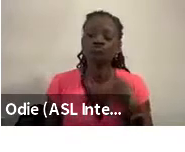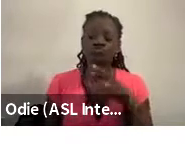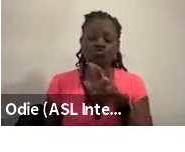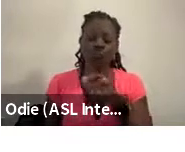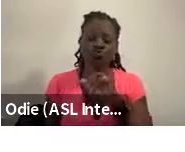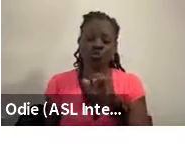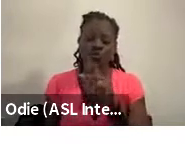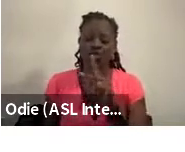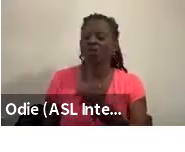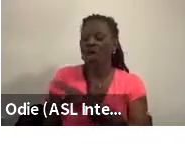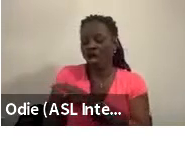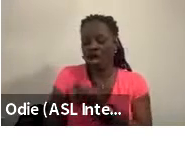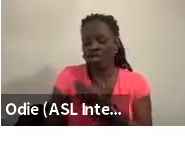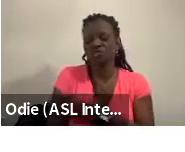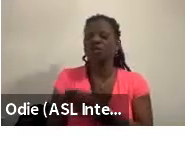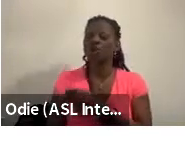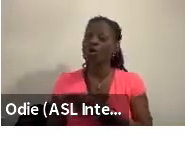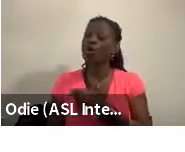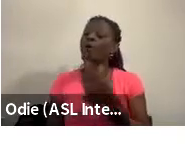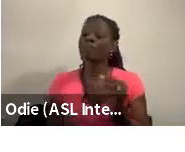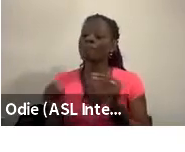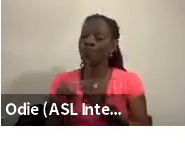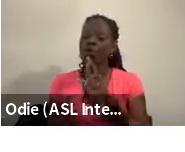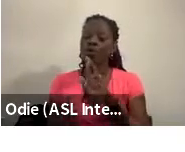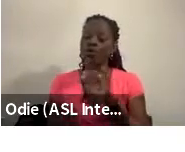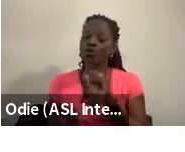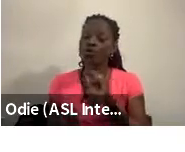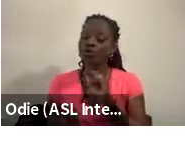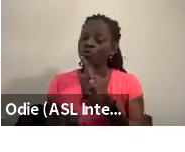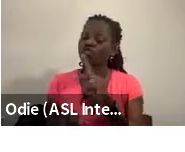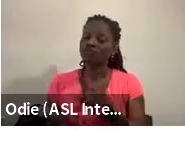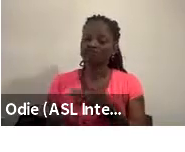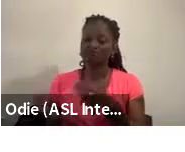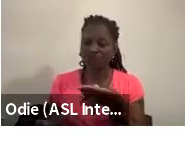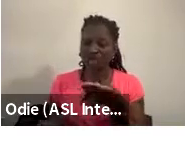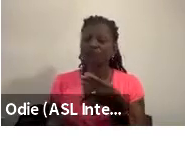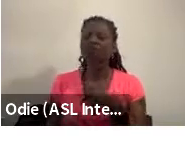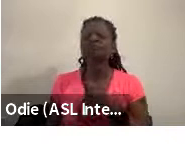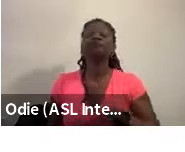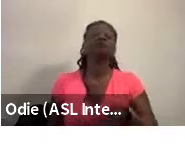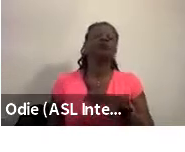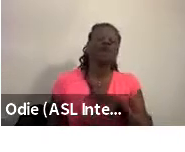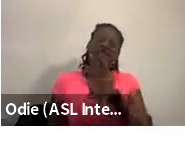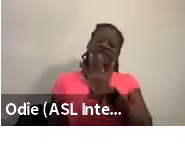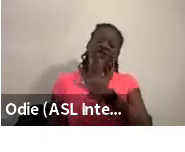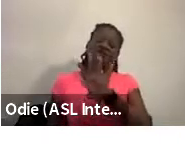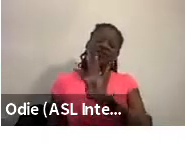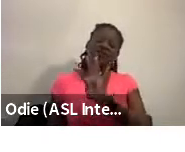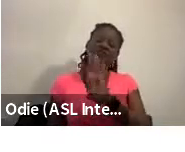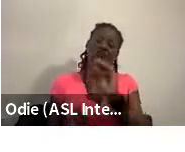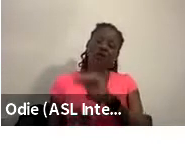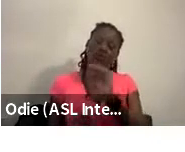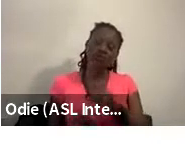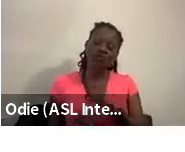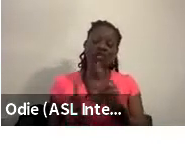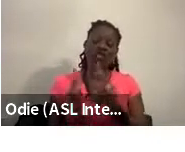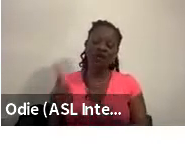From covid-19, over fifty four point fifty four percent of the covid-19 deaths in the county have been among